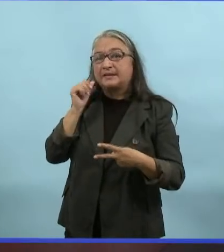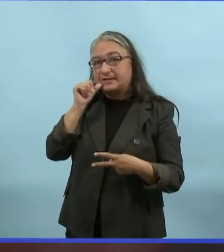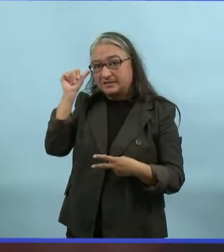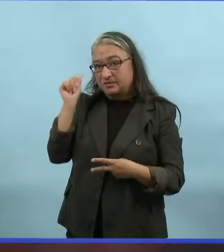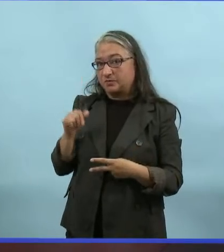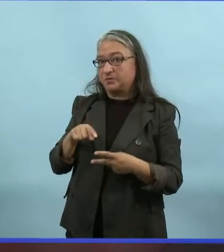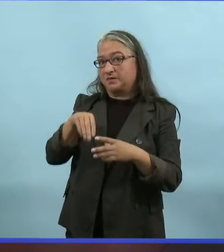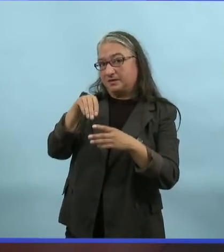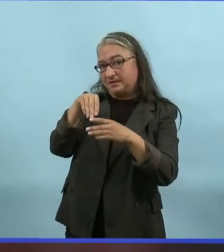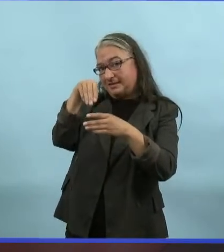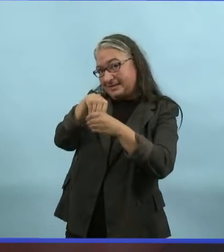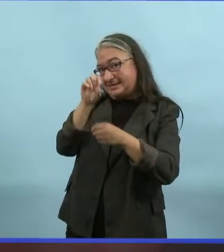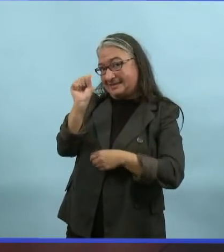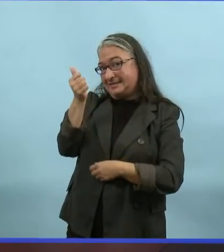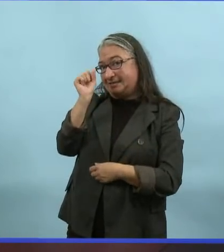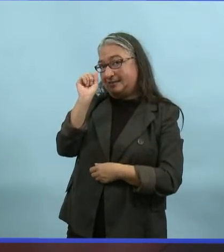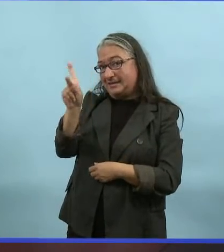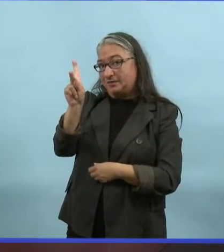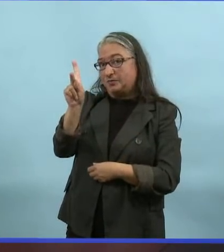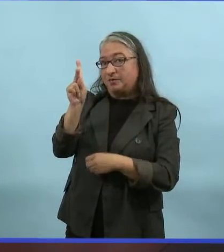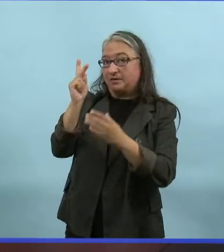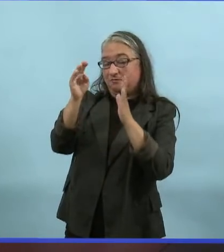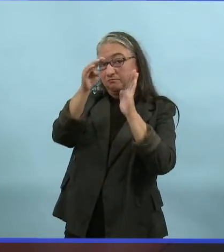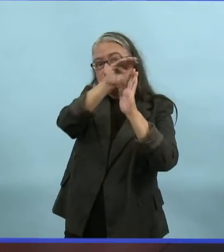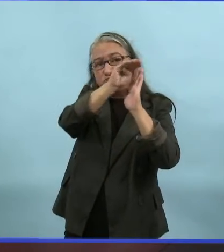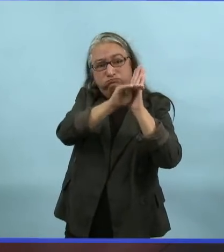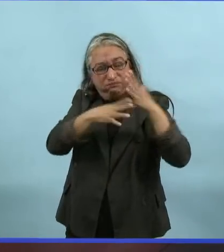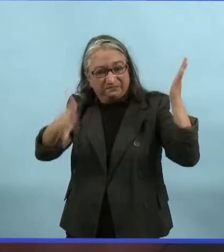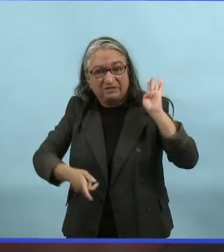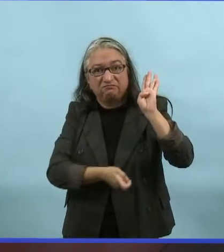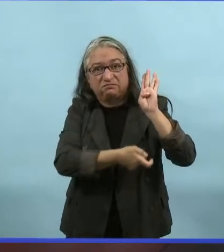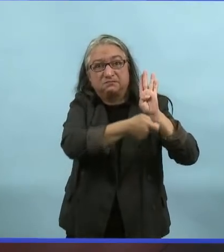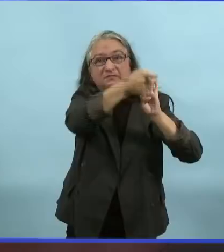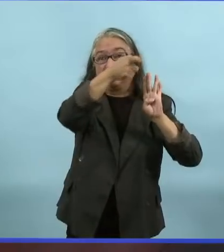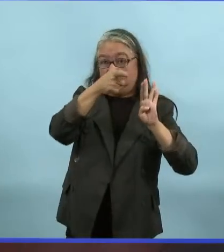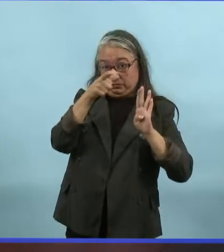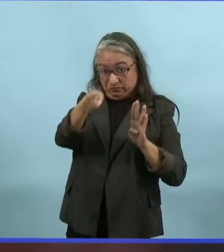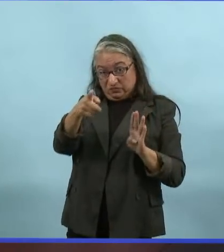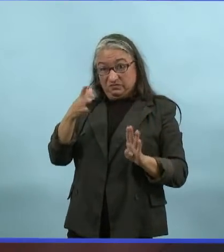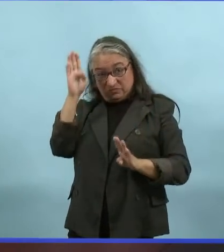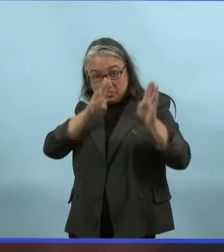Manitobans traveling next door where people can go to night clubs without math now and what kind